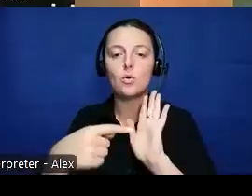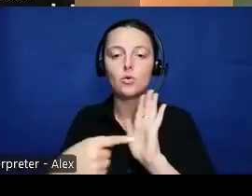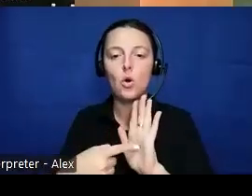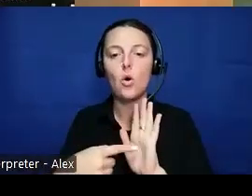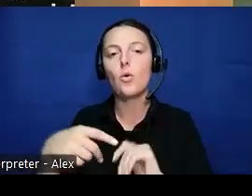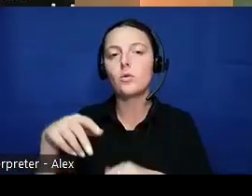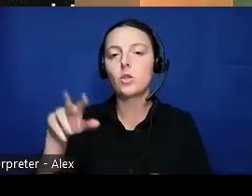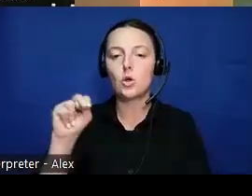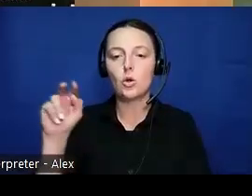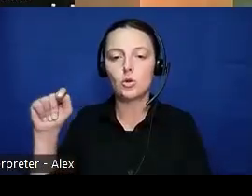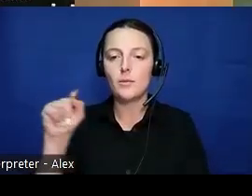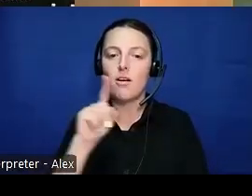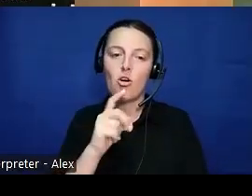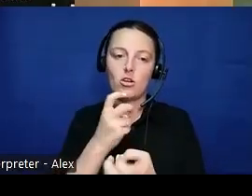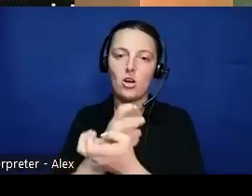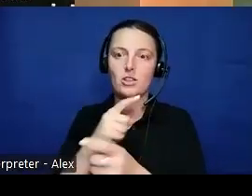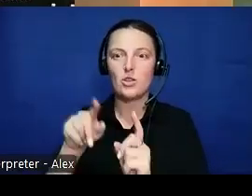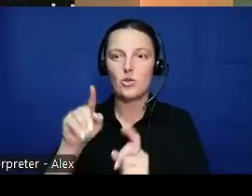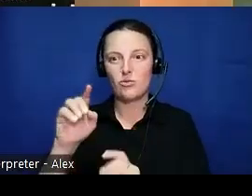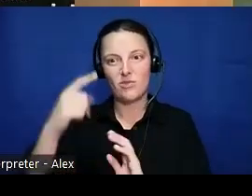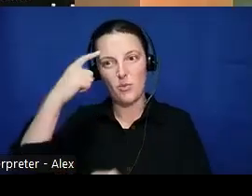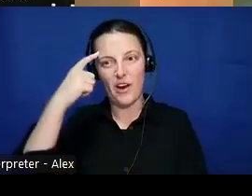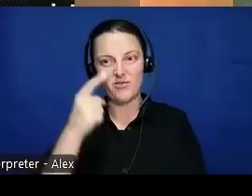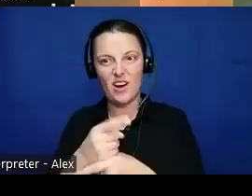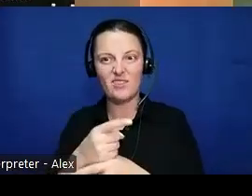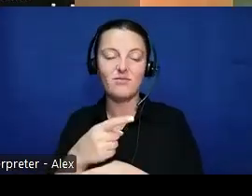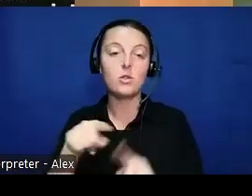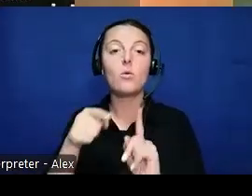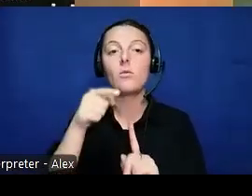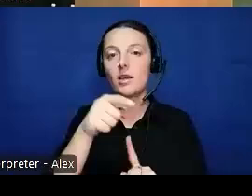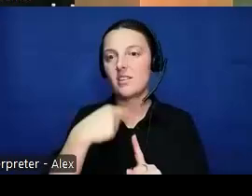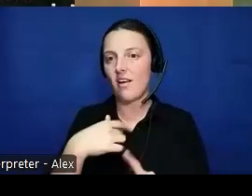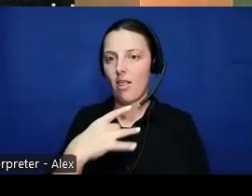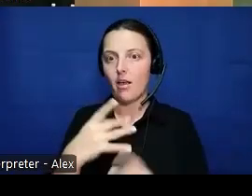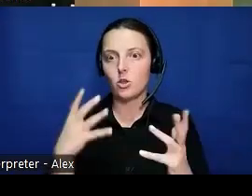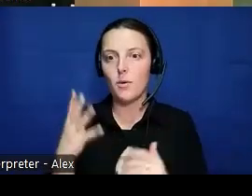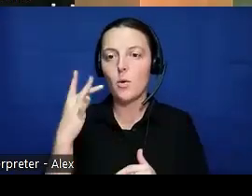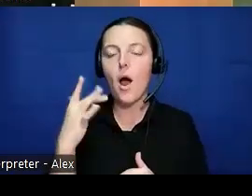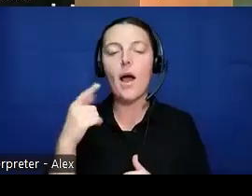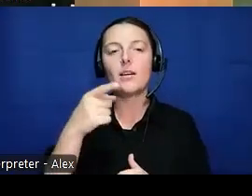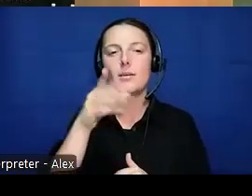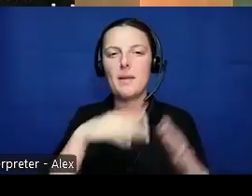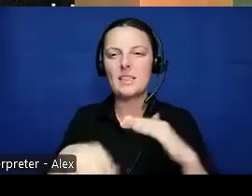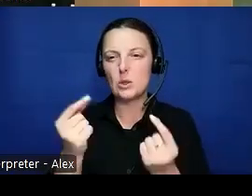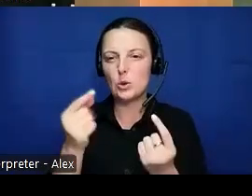much is because what it's essentially doing is like all of this stuff is innate inflammation